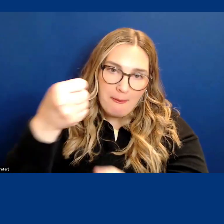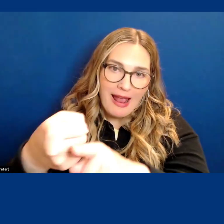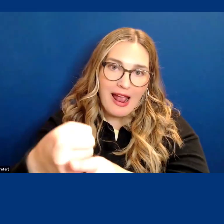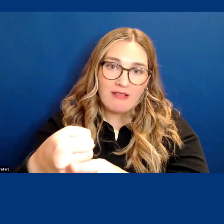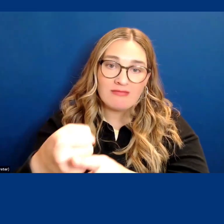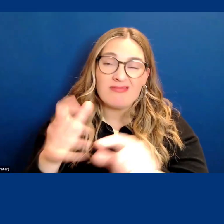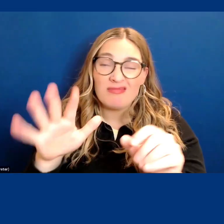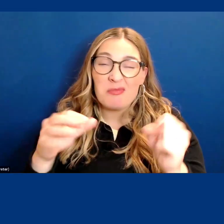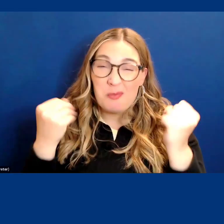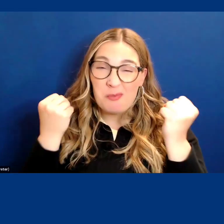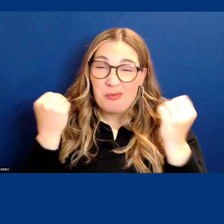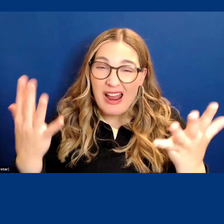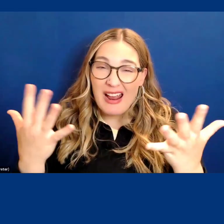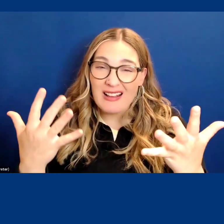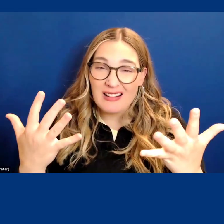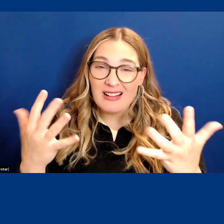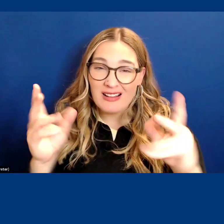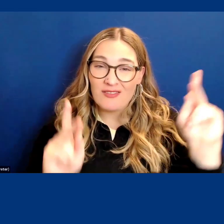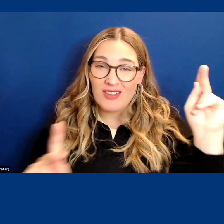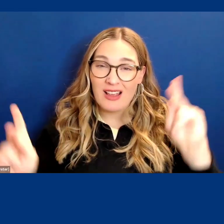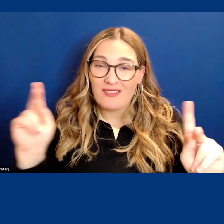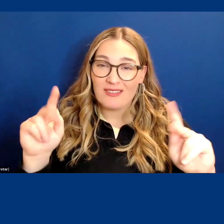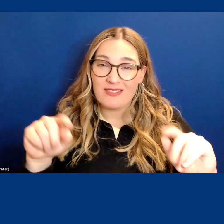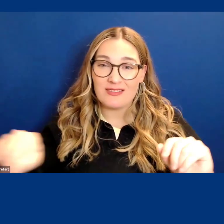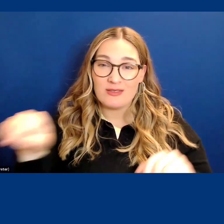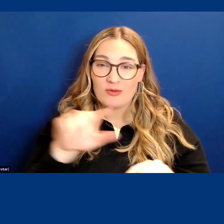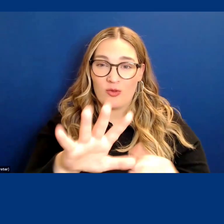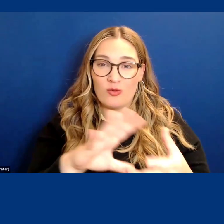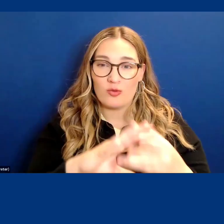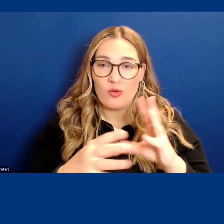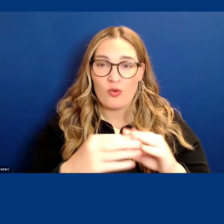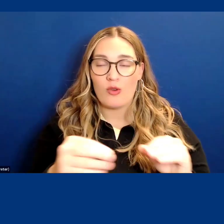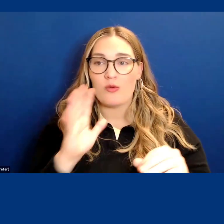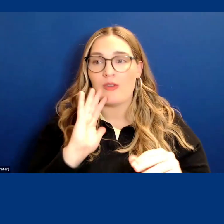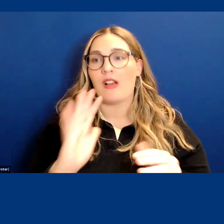with your story. We're going to move on to Q&A.